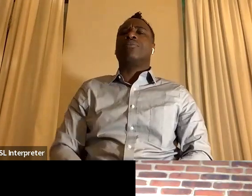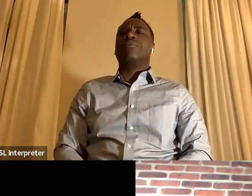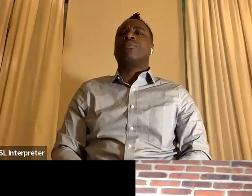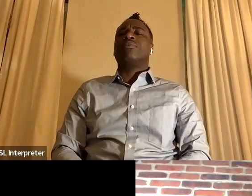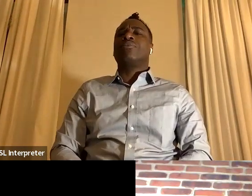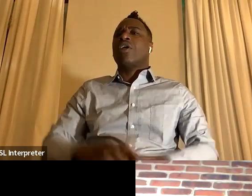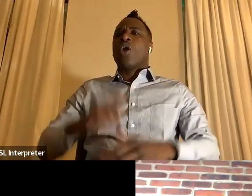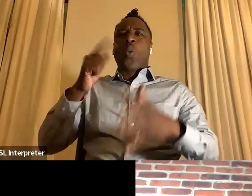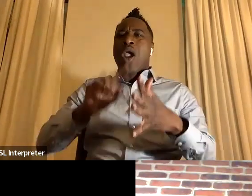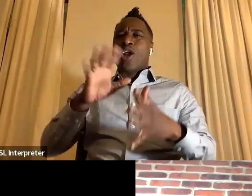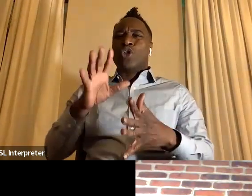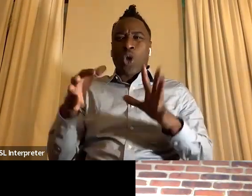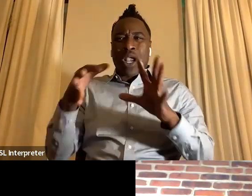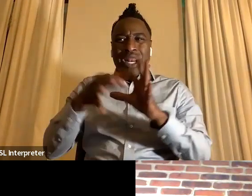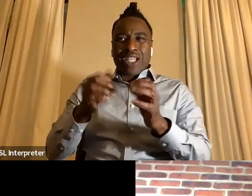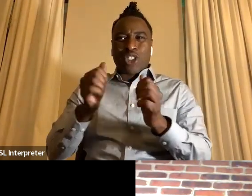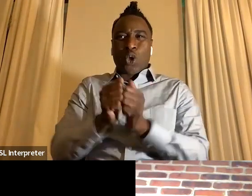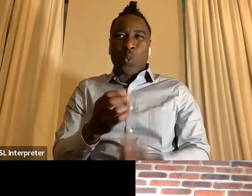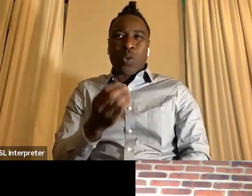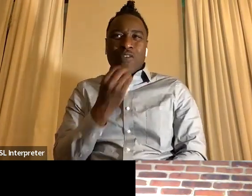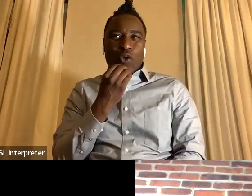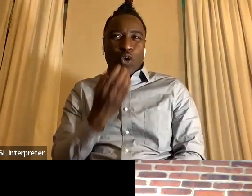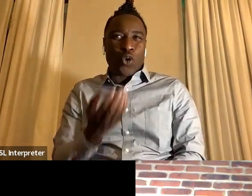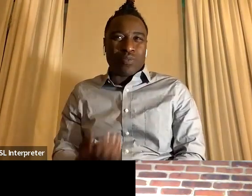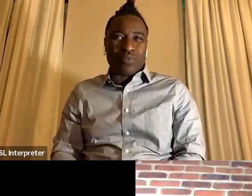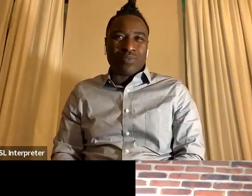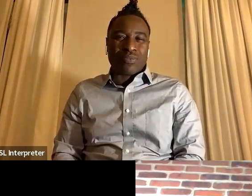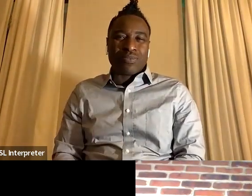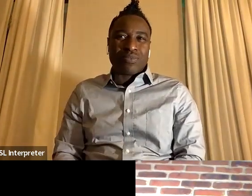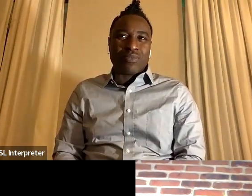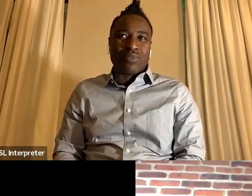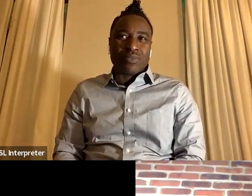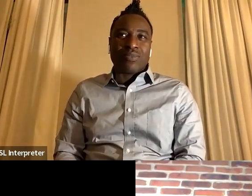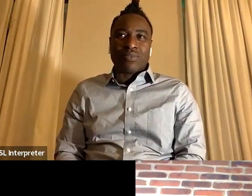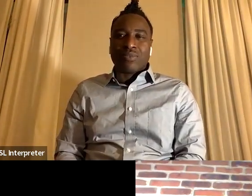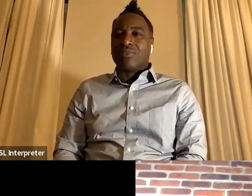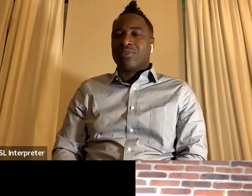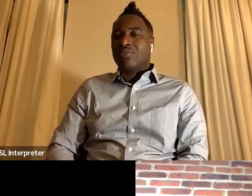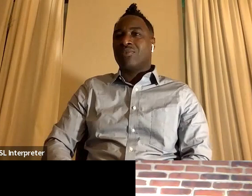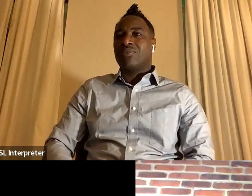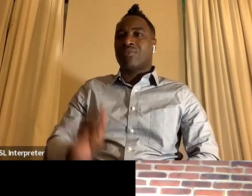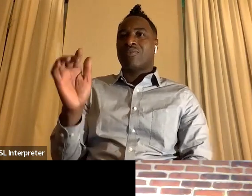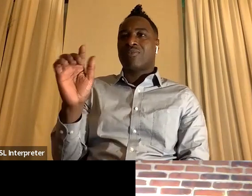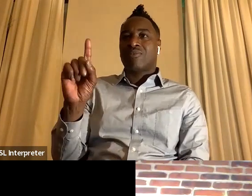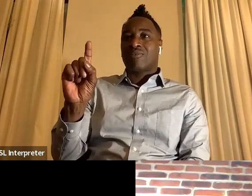with food? Anyone can jump in.